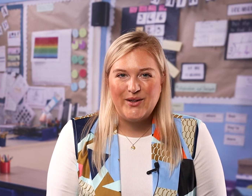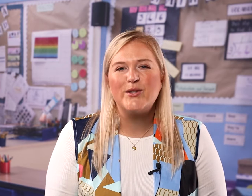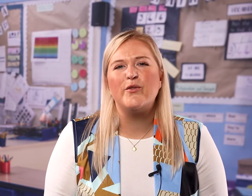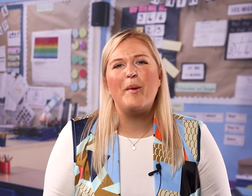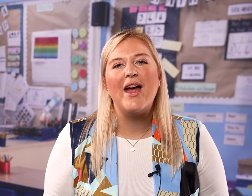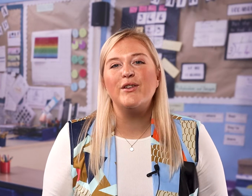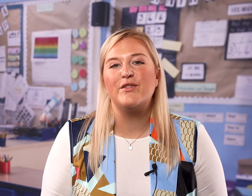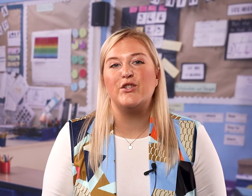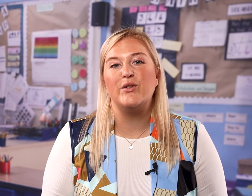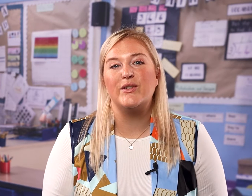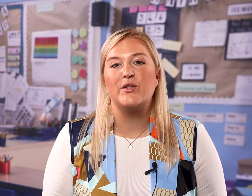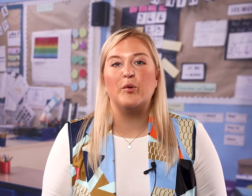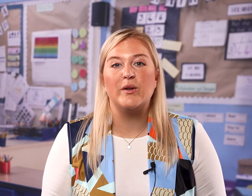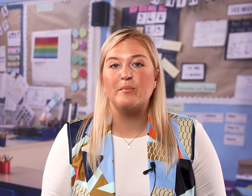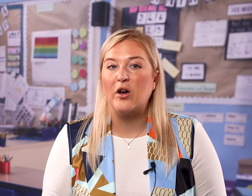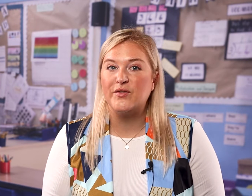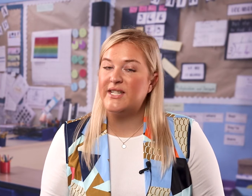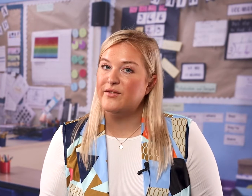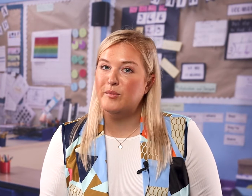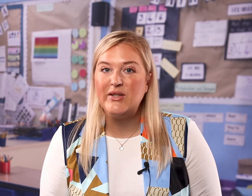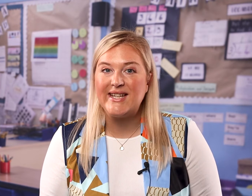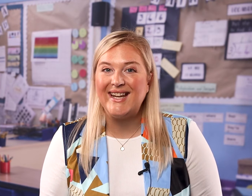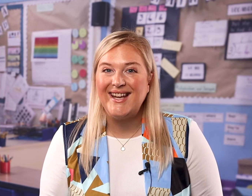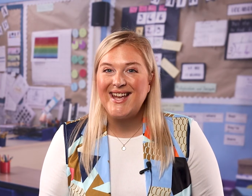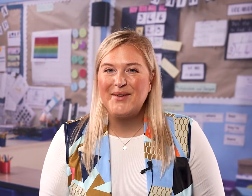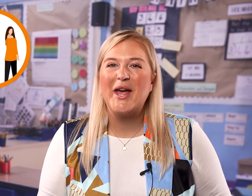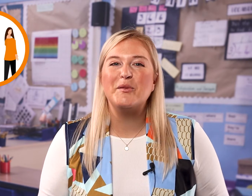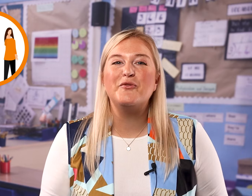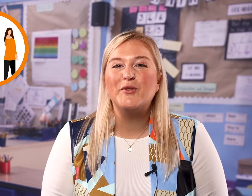Also if a parent of the students you support is part of the Deaf community it will help you